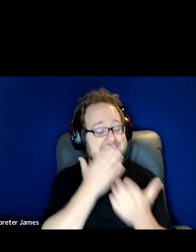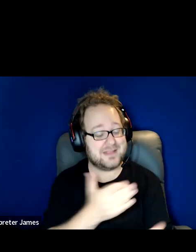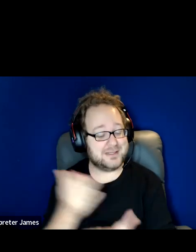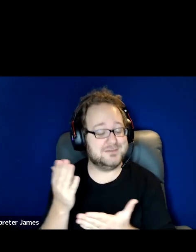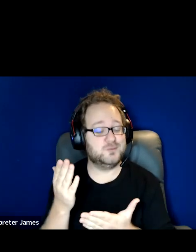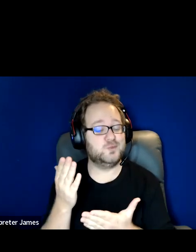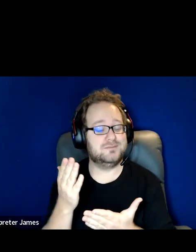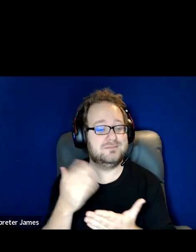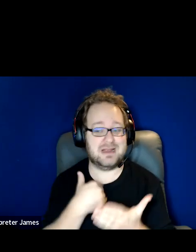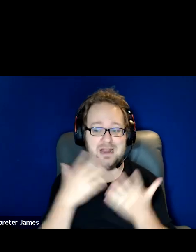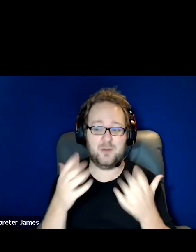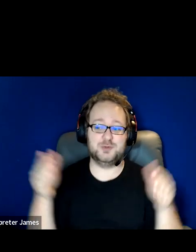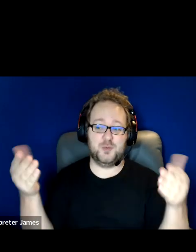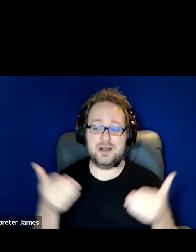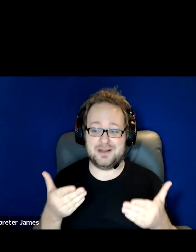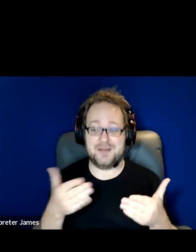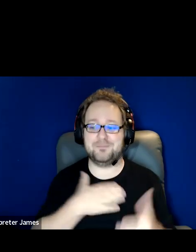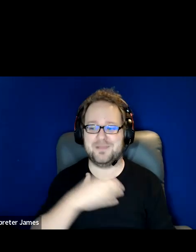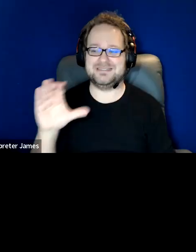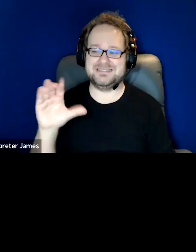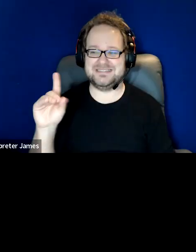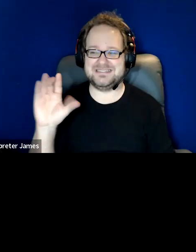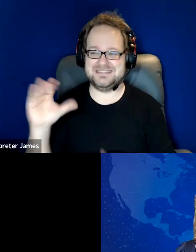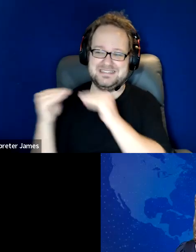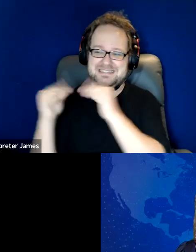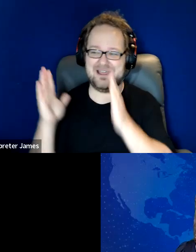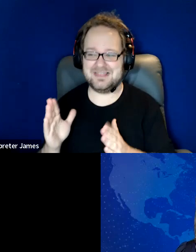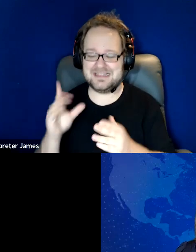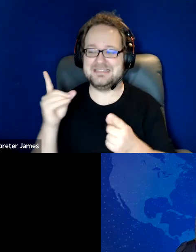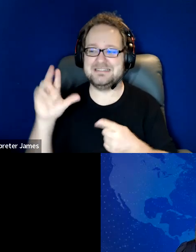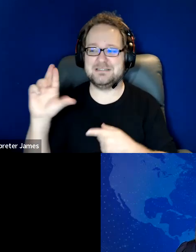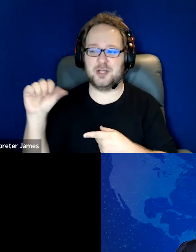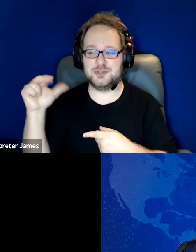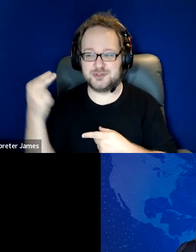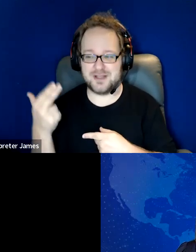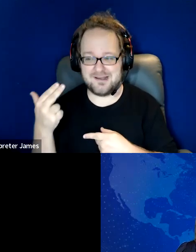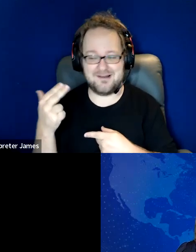And I want to welcome my CDC colleagues, Dr. Shaw and Dr. Evelyn